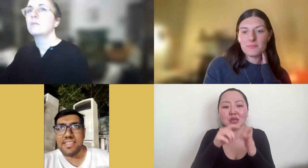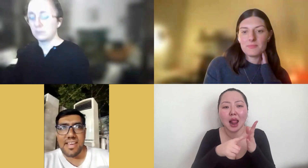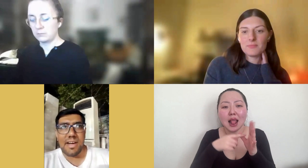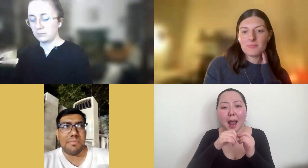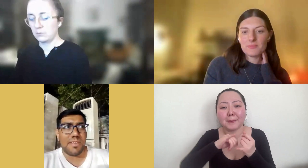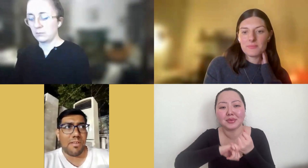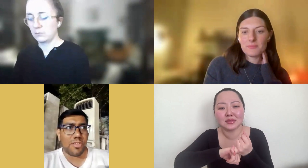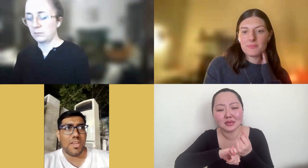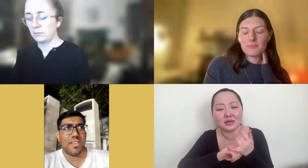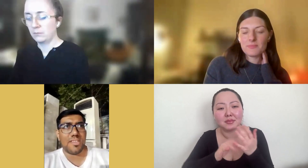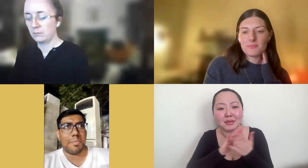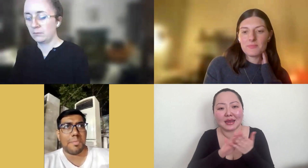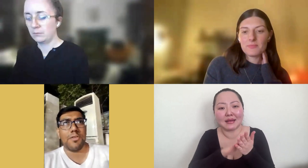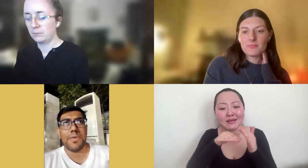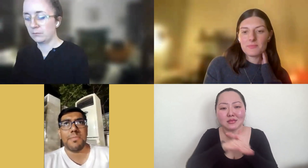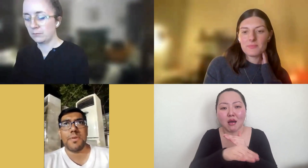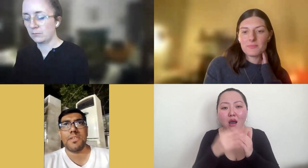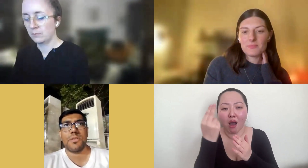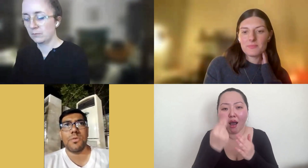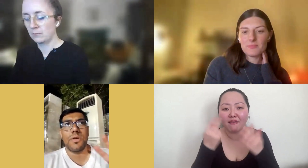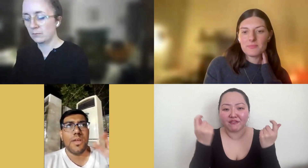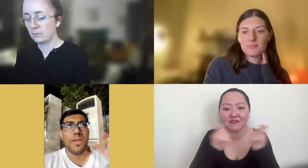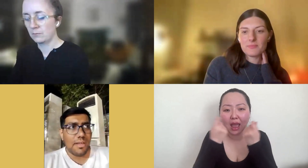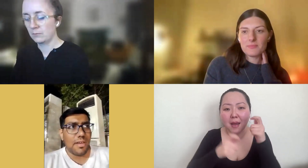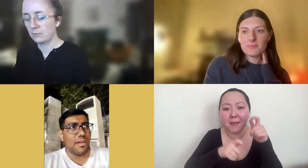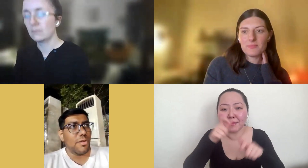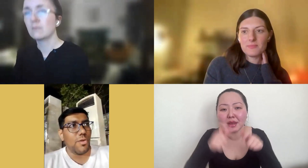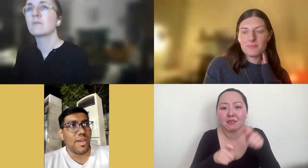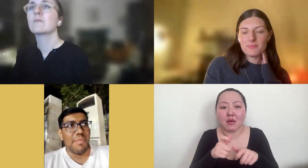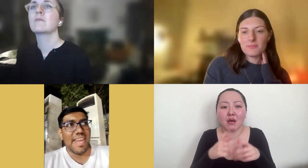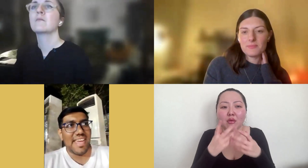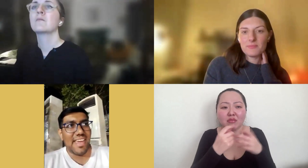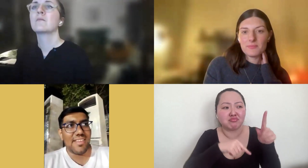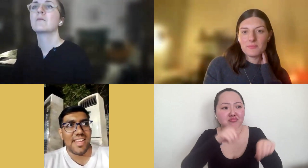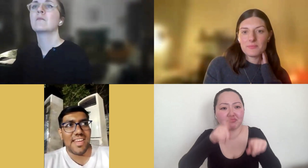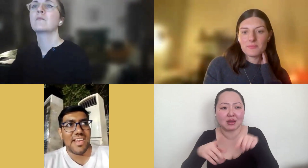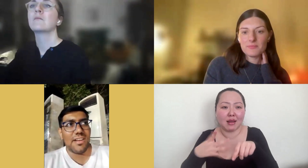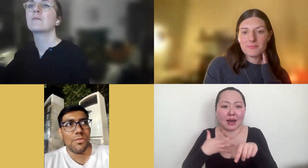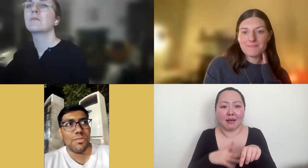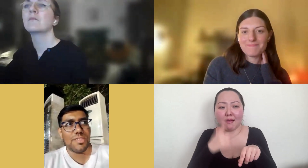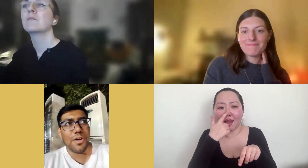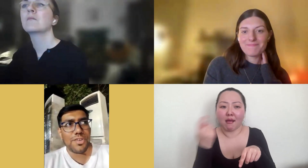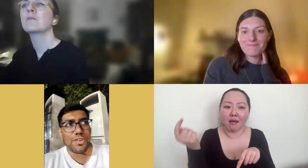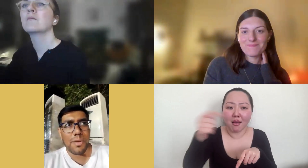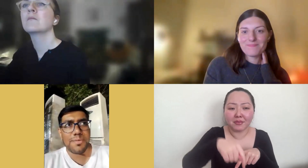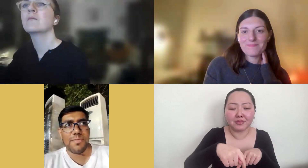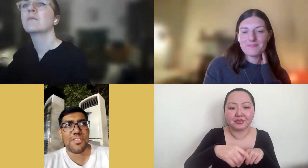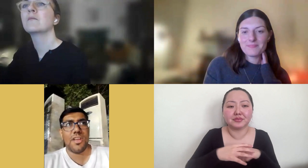needs can come. Also, it is a space for people to, you know, come and engage in inclusive workshops